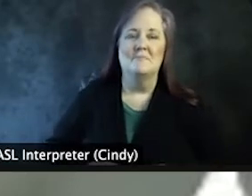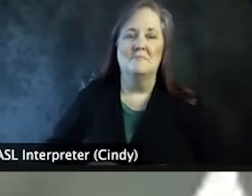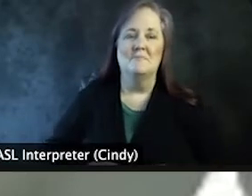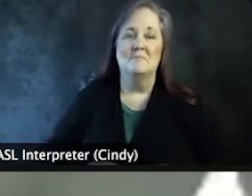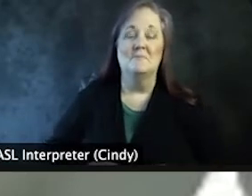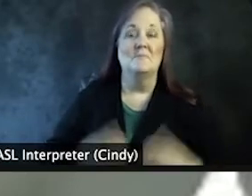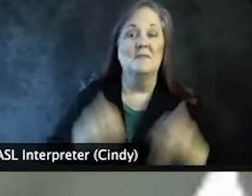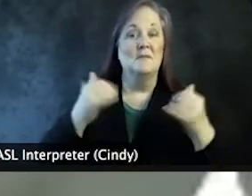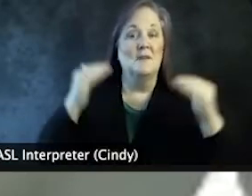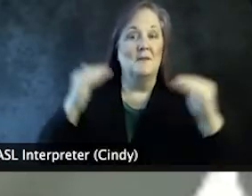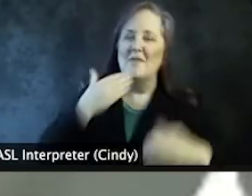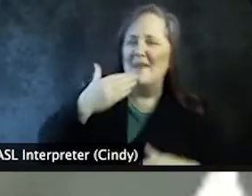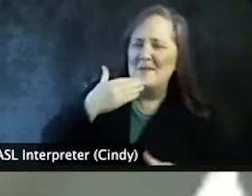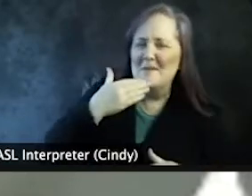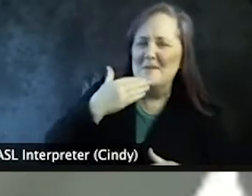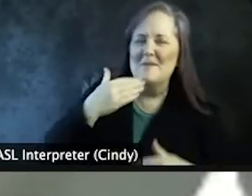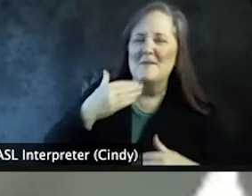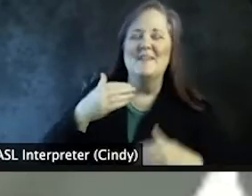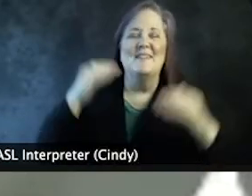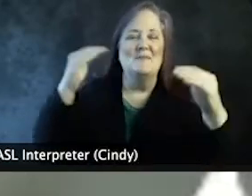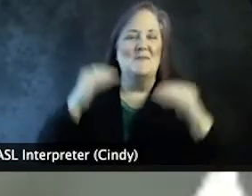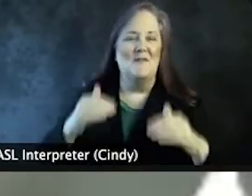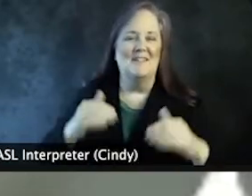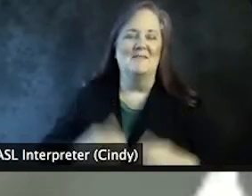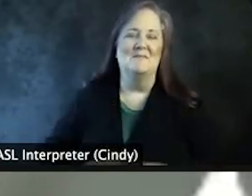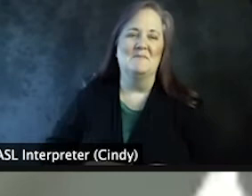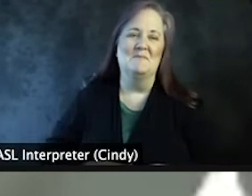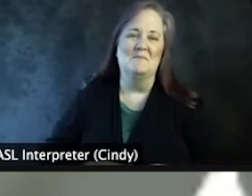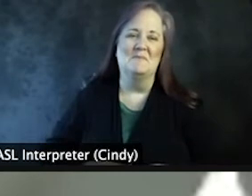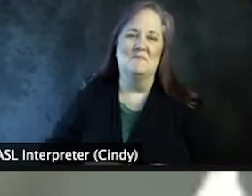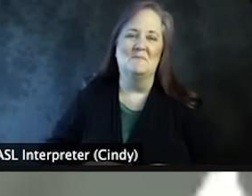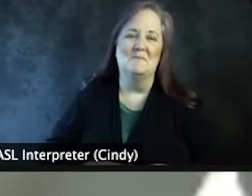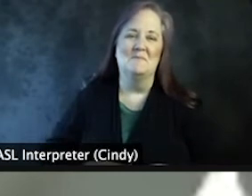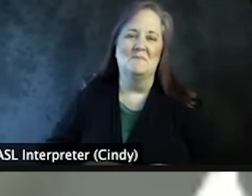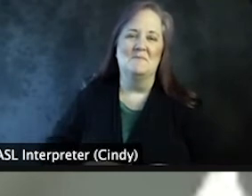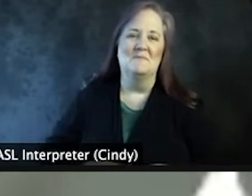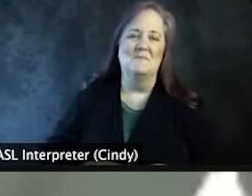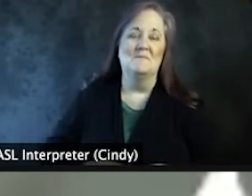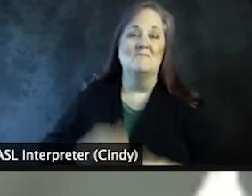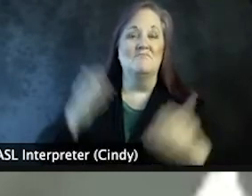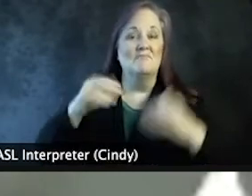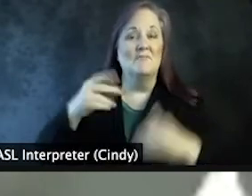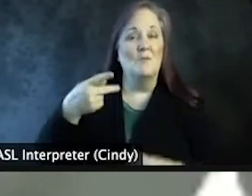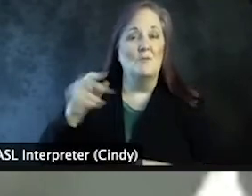to vote so long as they register to vote. This includes people who are currently in county jail